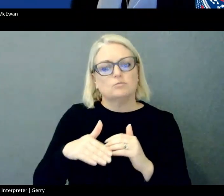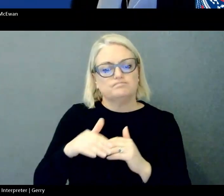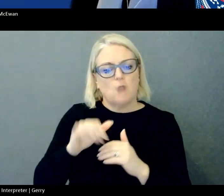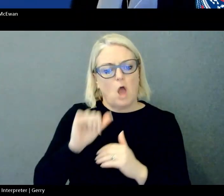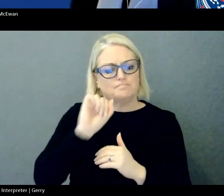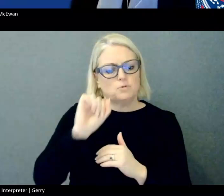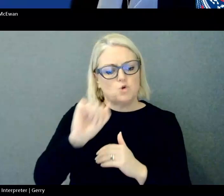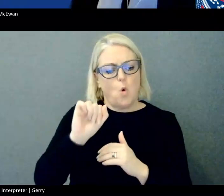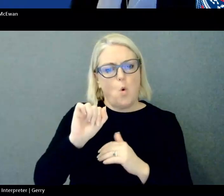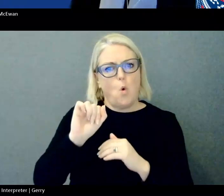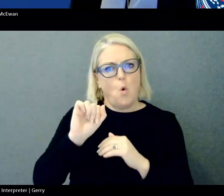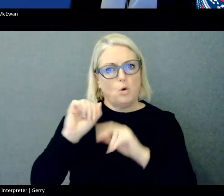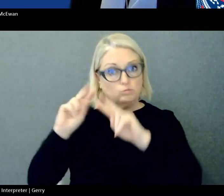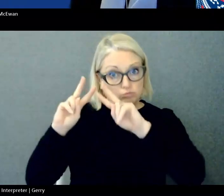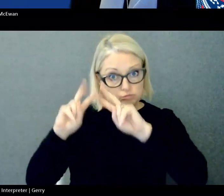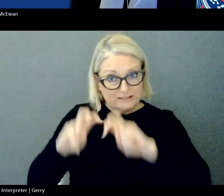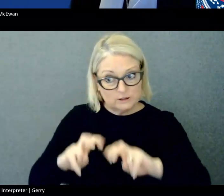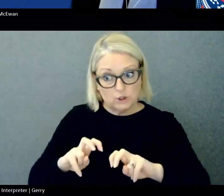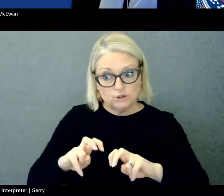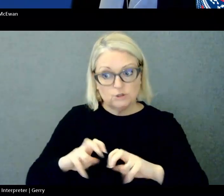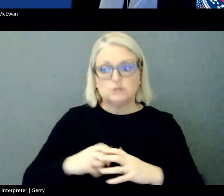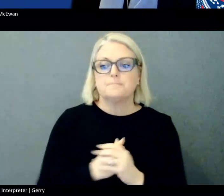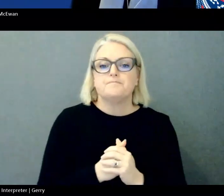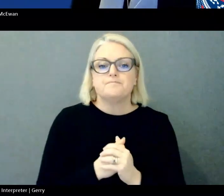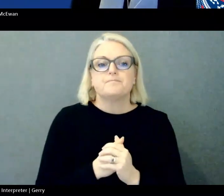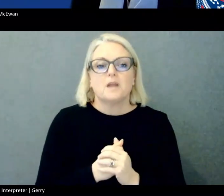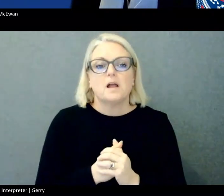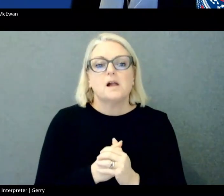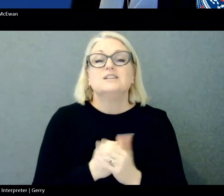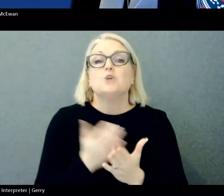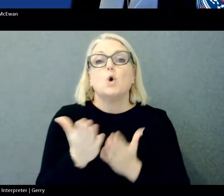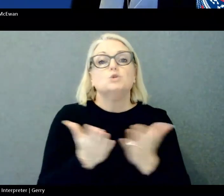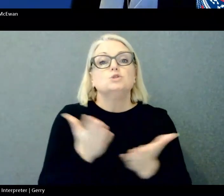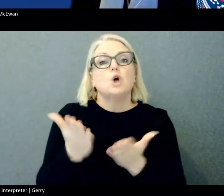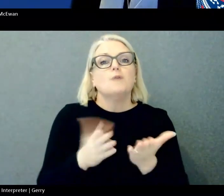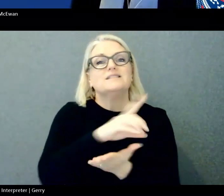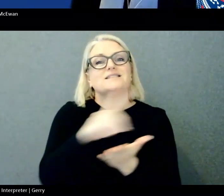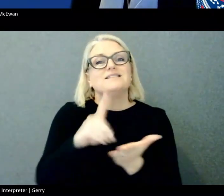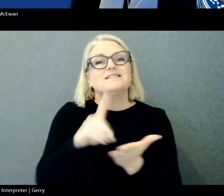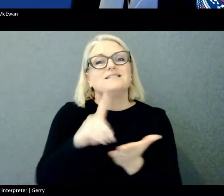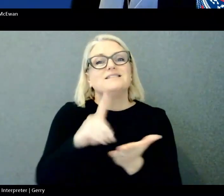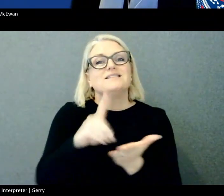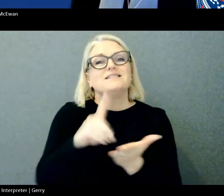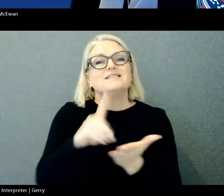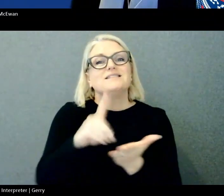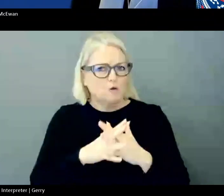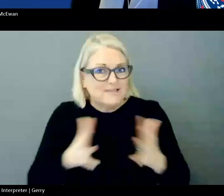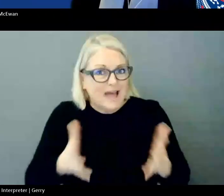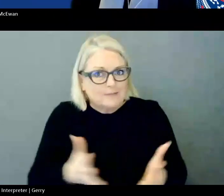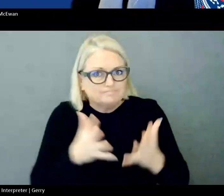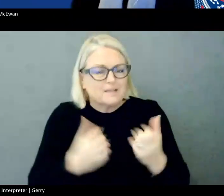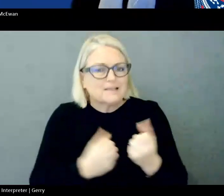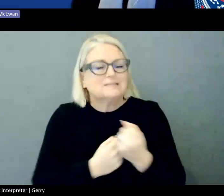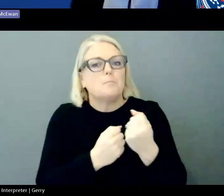and the findings that you've heard today, what role does service design play in supporting service quality at the New South Wales Trustee and Guardian?